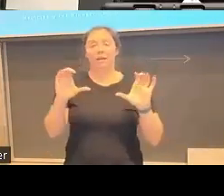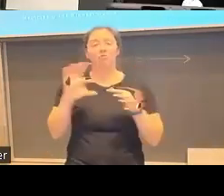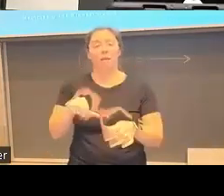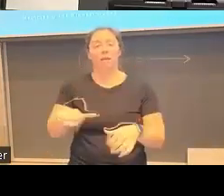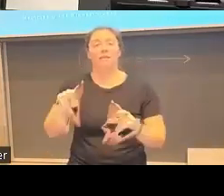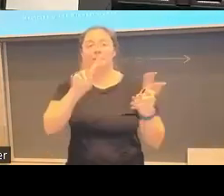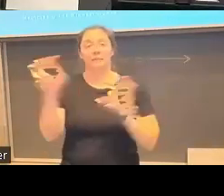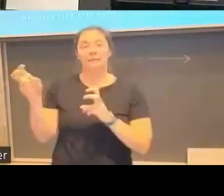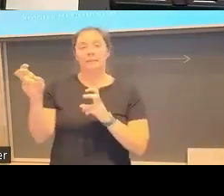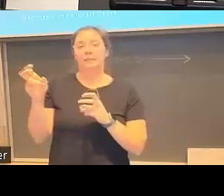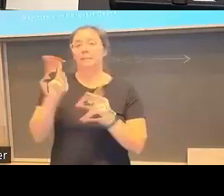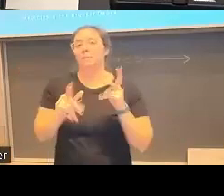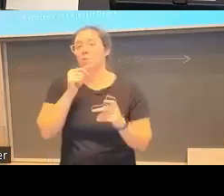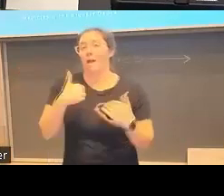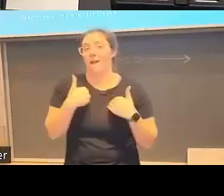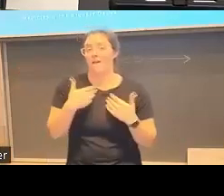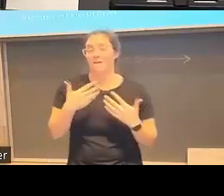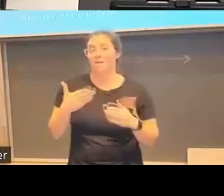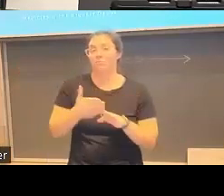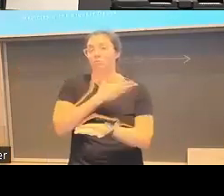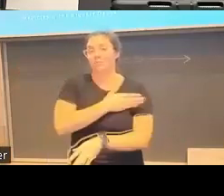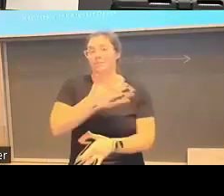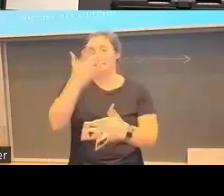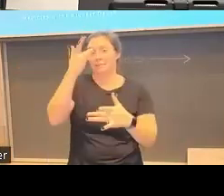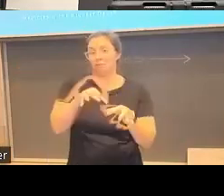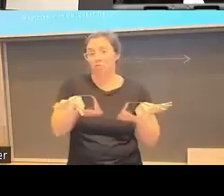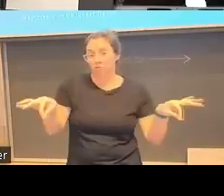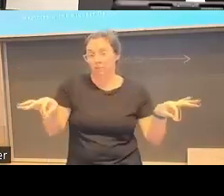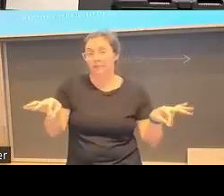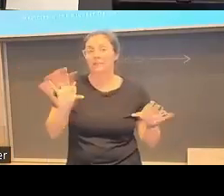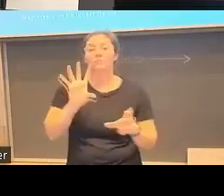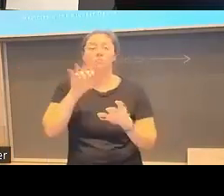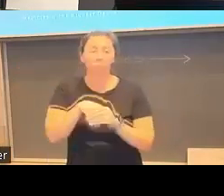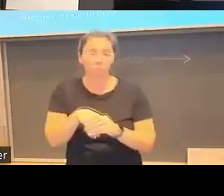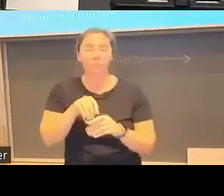folks who have a pre-existing degree can engage in and I'm glad to answer more specific questions